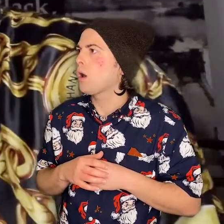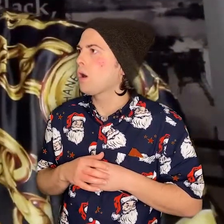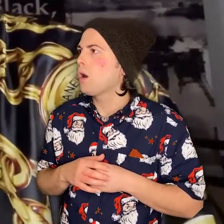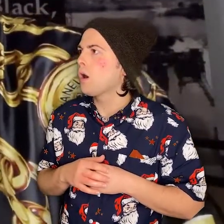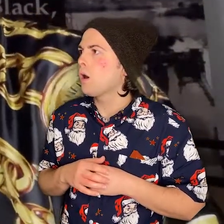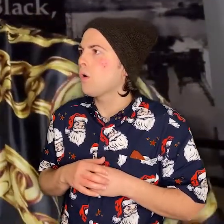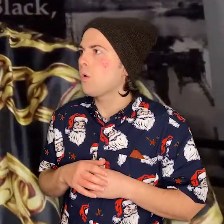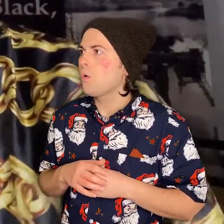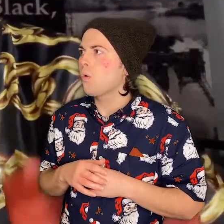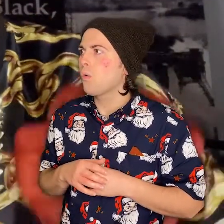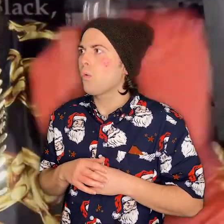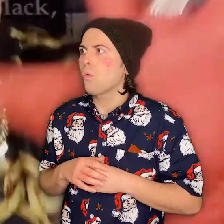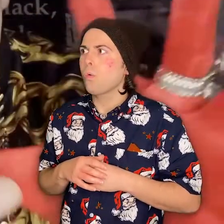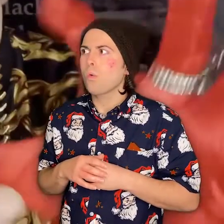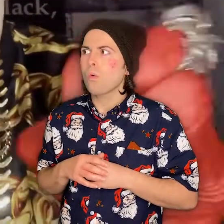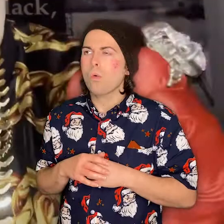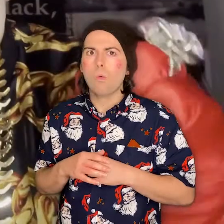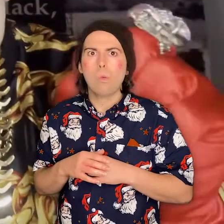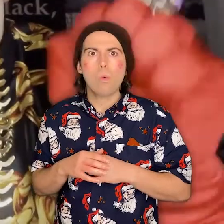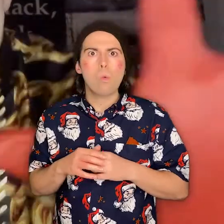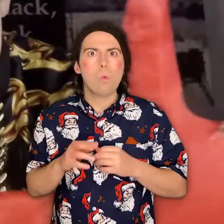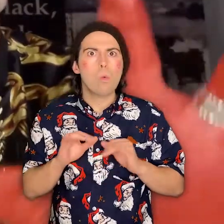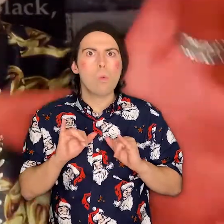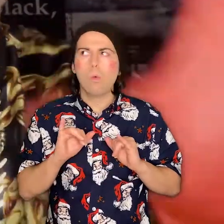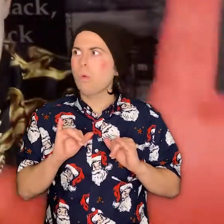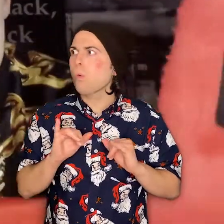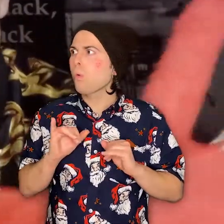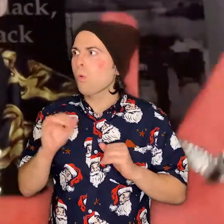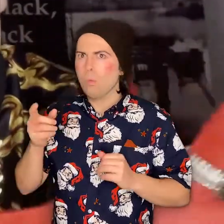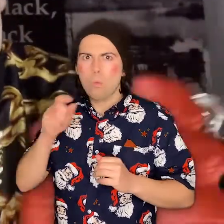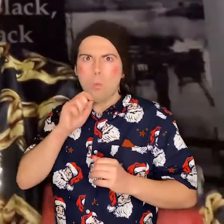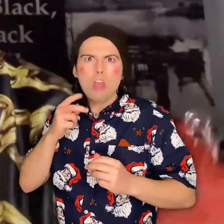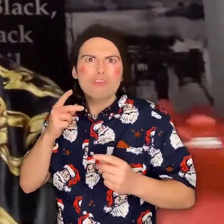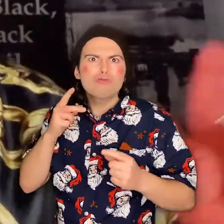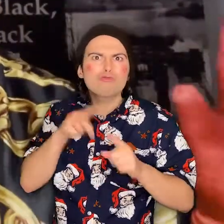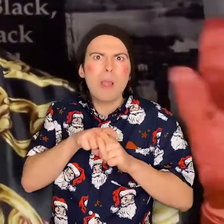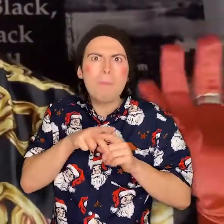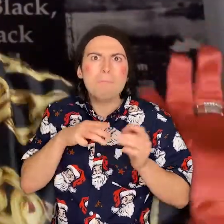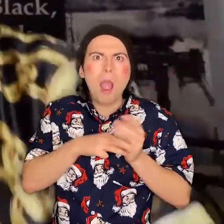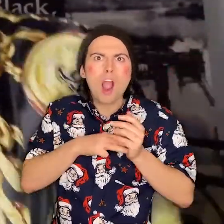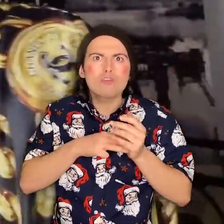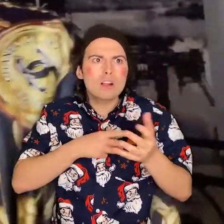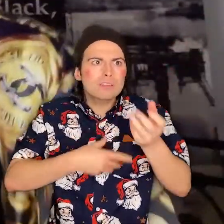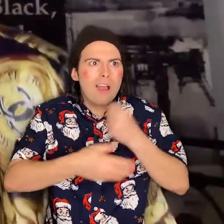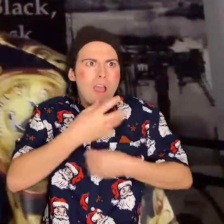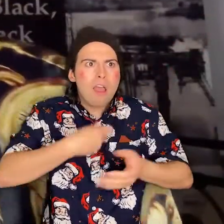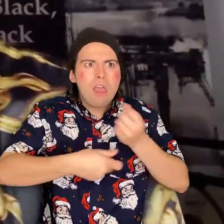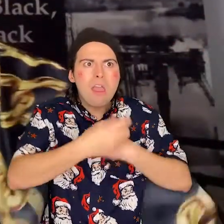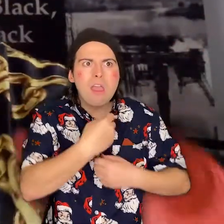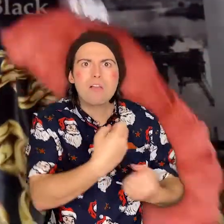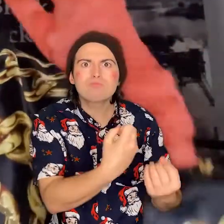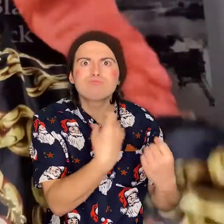simpleton. I’ll trick that wee windy weirdo into telling me exactly where they’ll be on Christmas